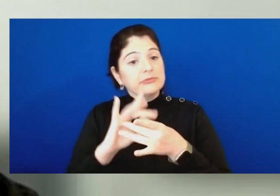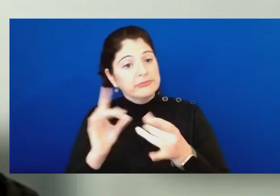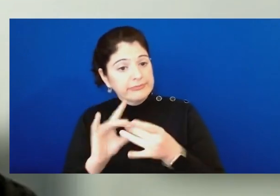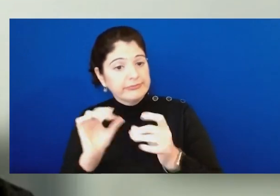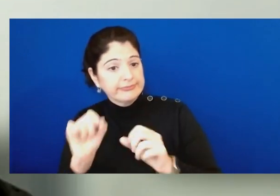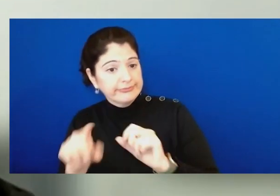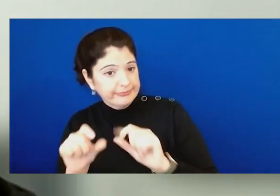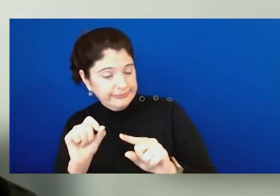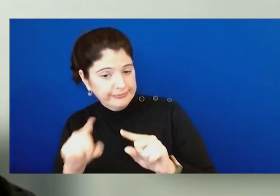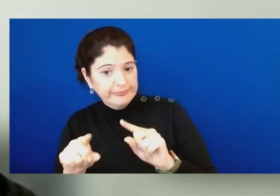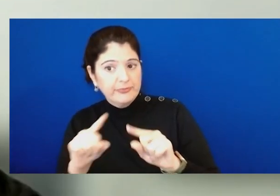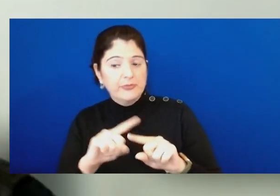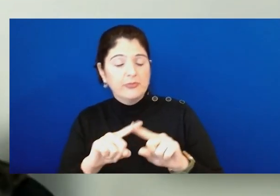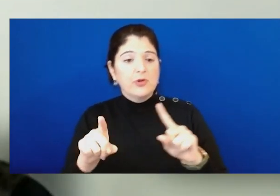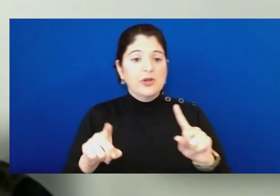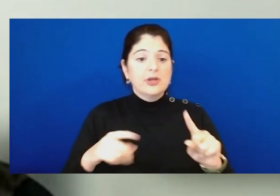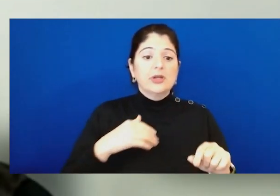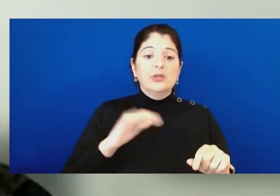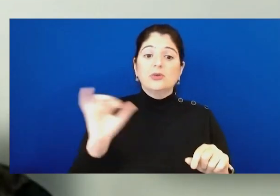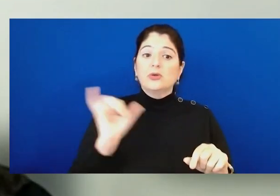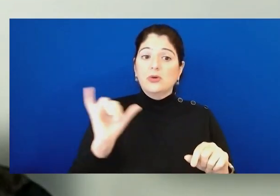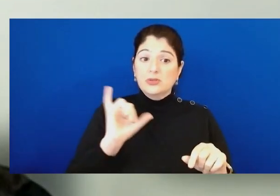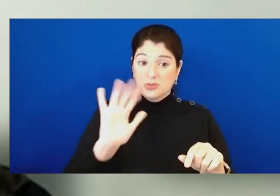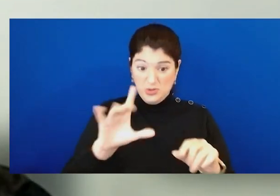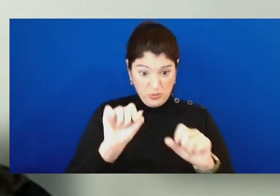In the meantime, you can also send us your questions on the chat.